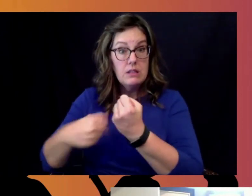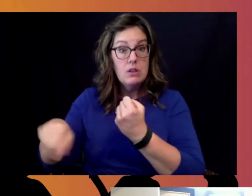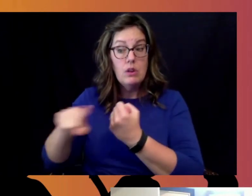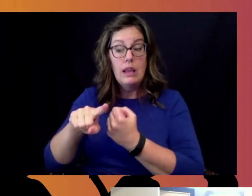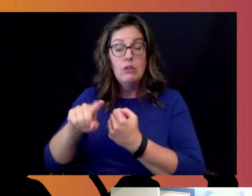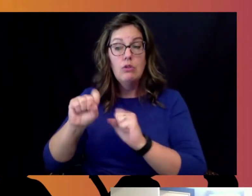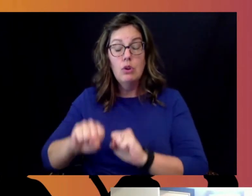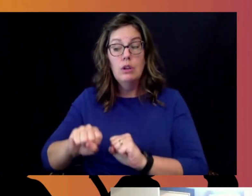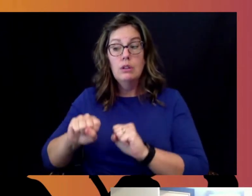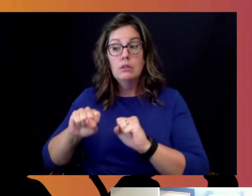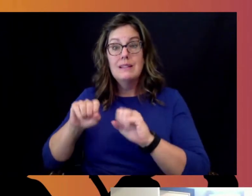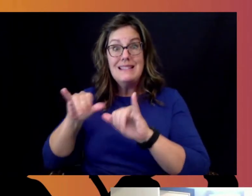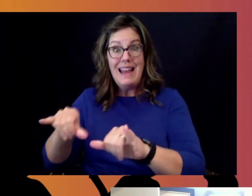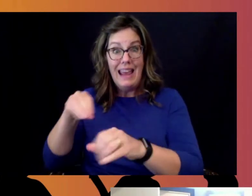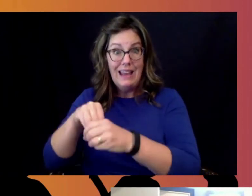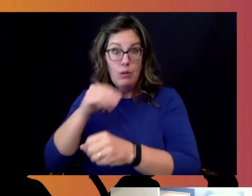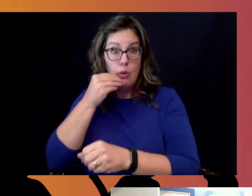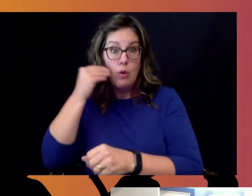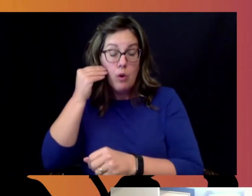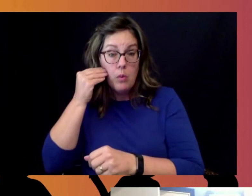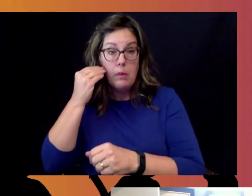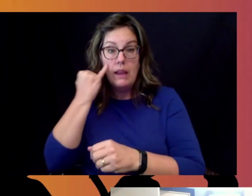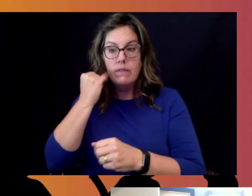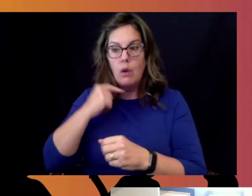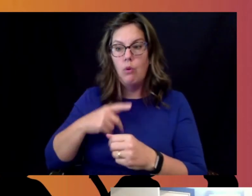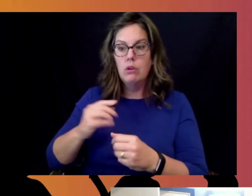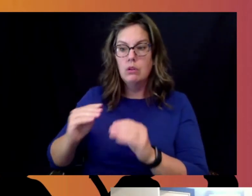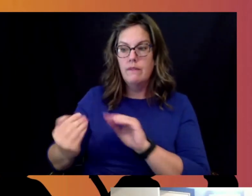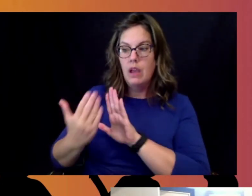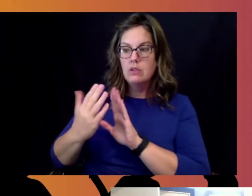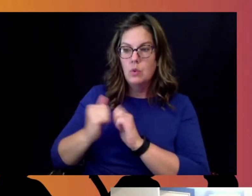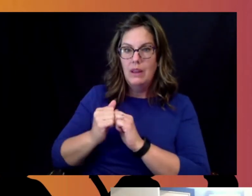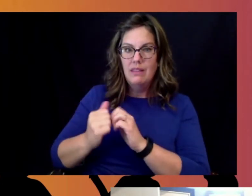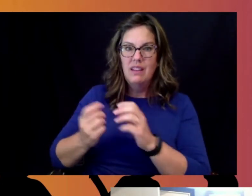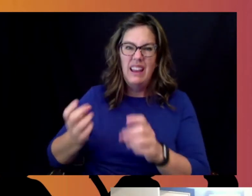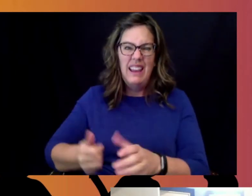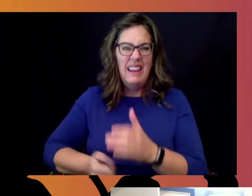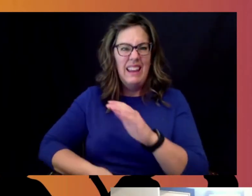displacement because of covid um you know things like that making sure that our families and our